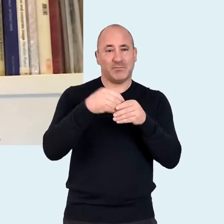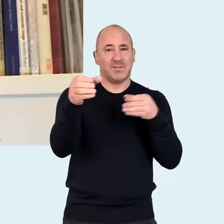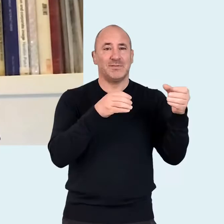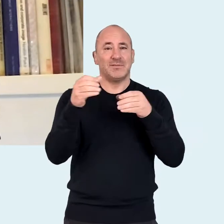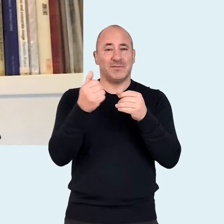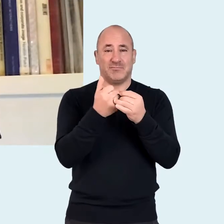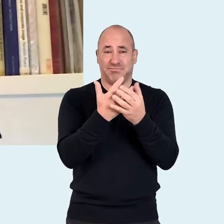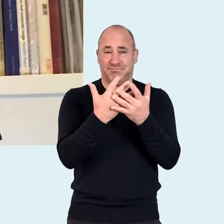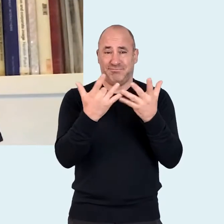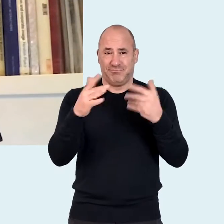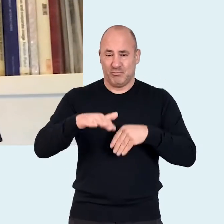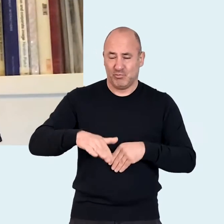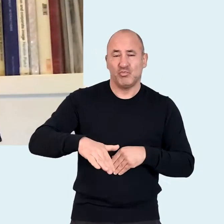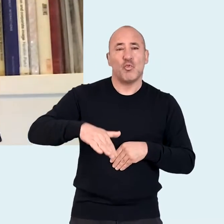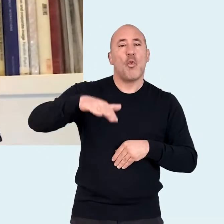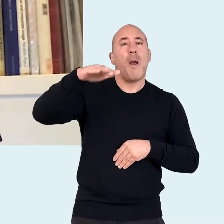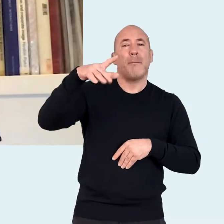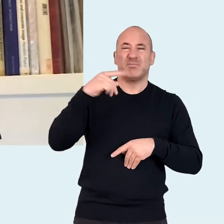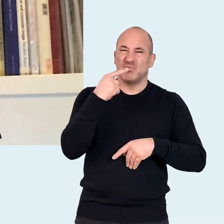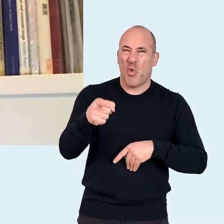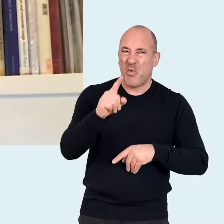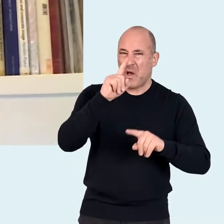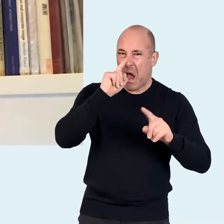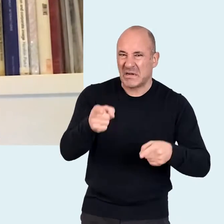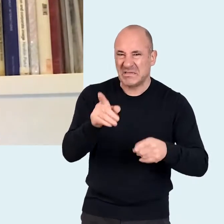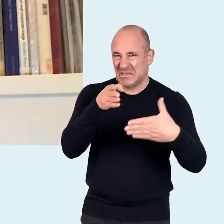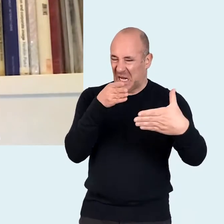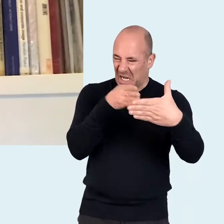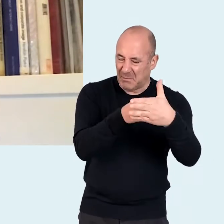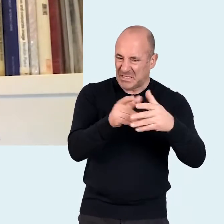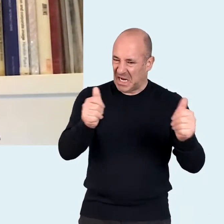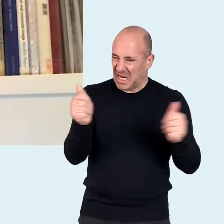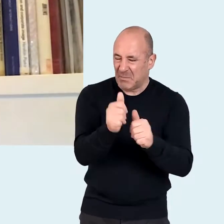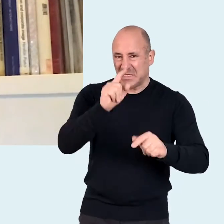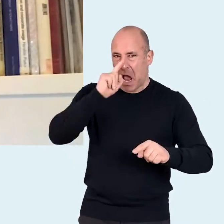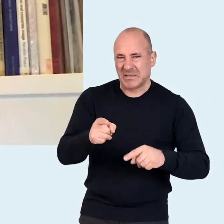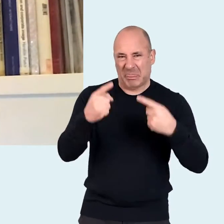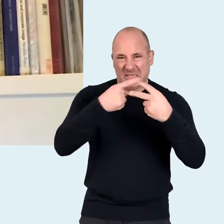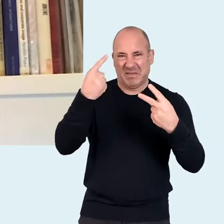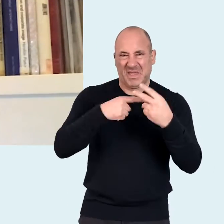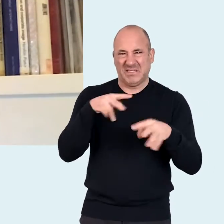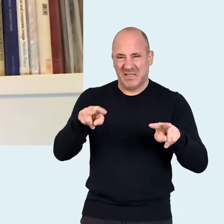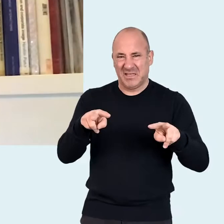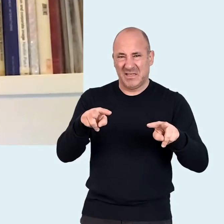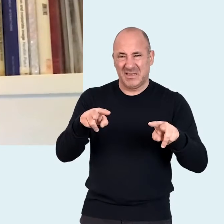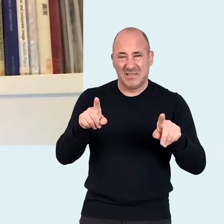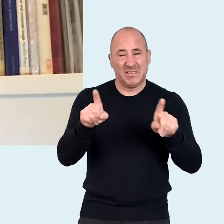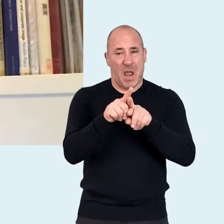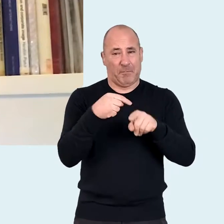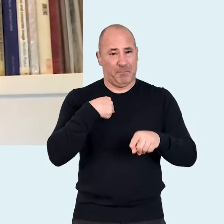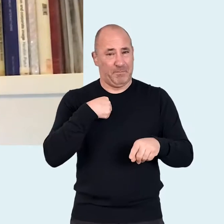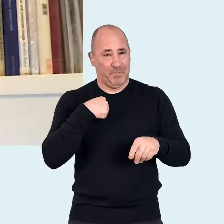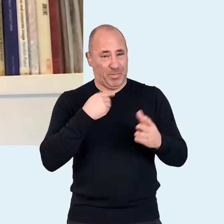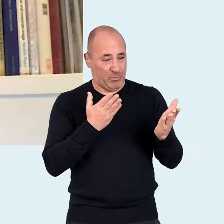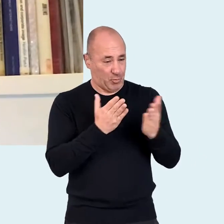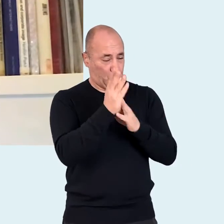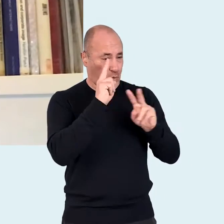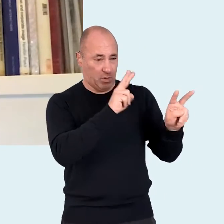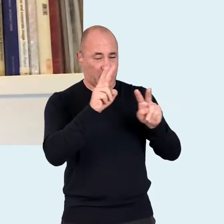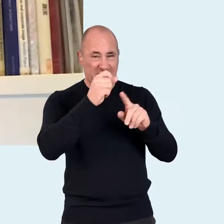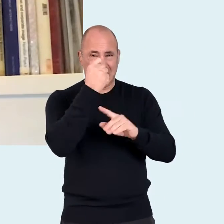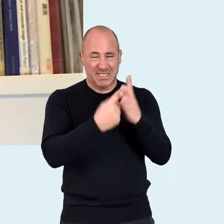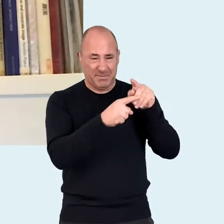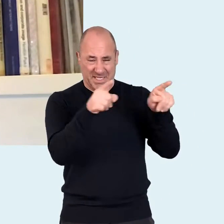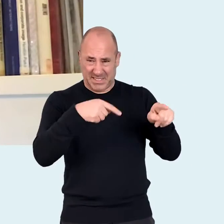So many of our participants grew up being told what they can't do and to see their limitations,